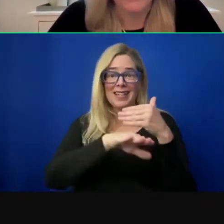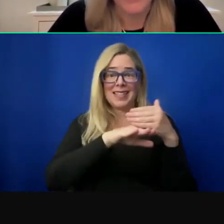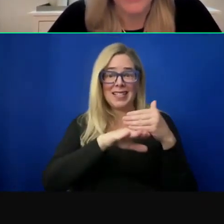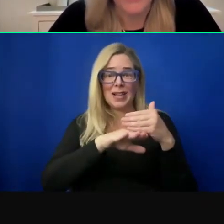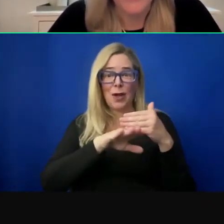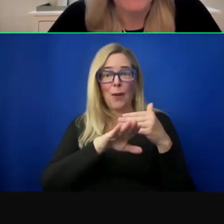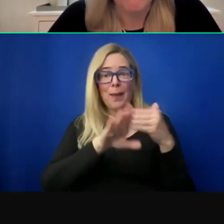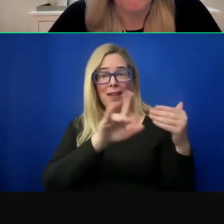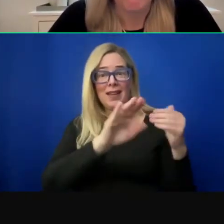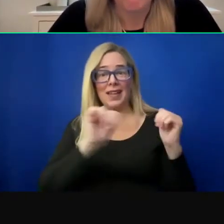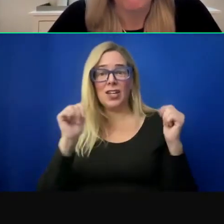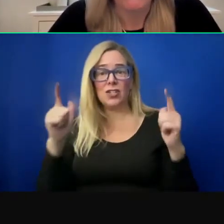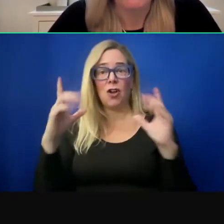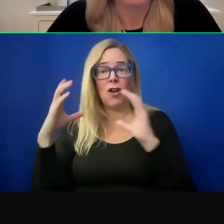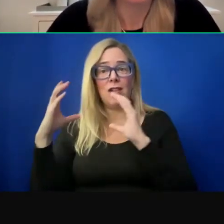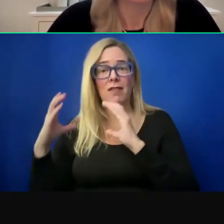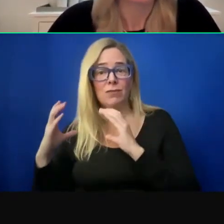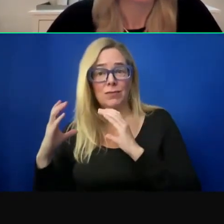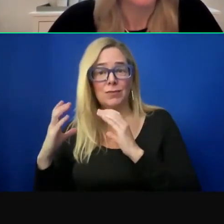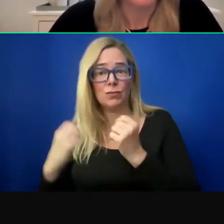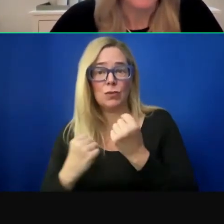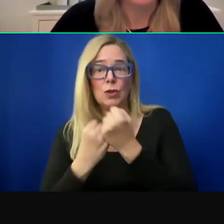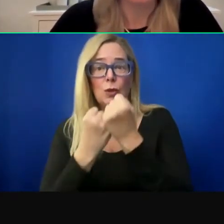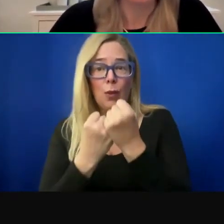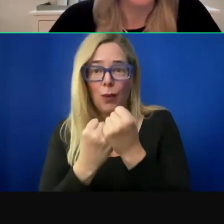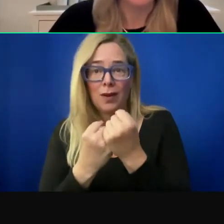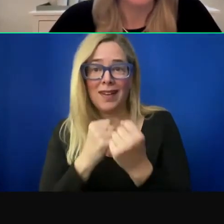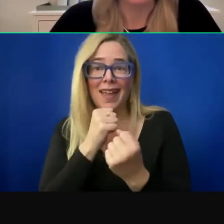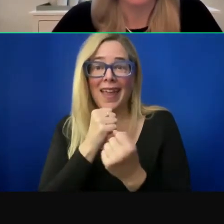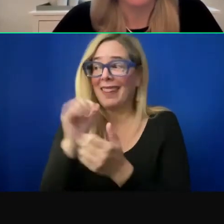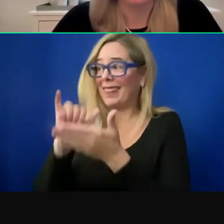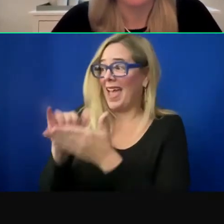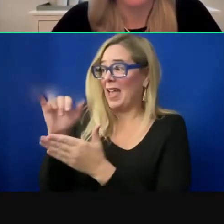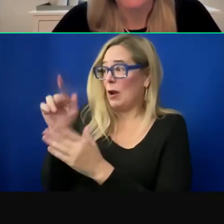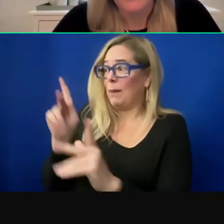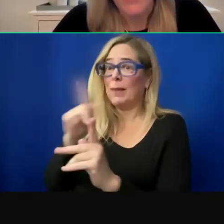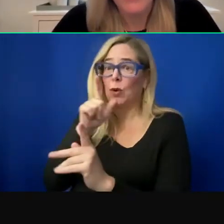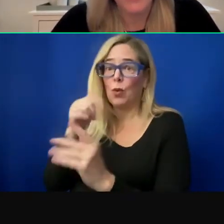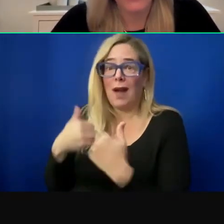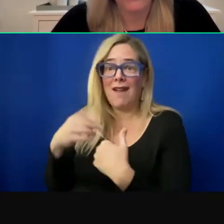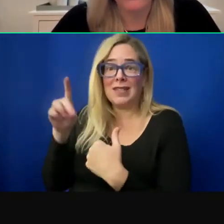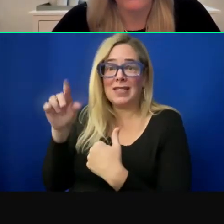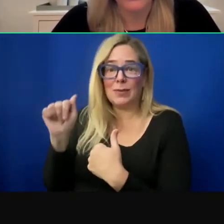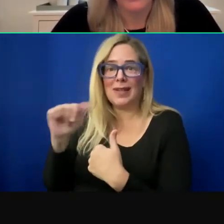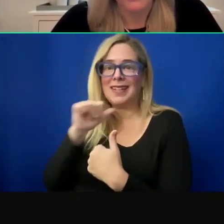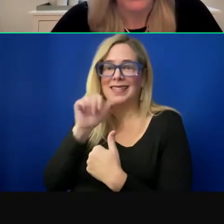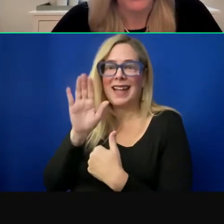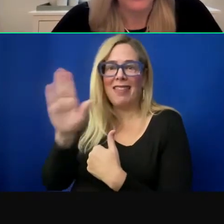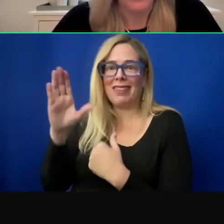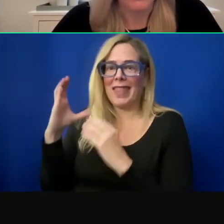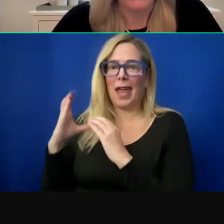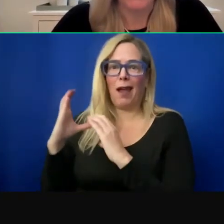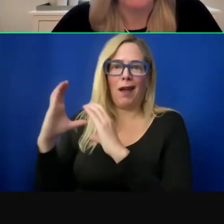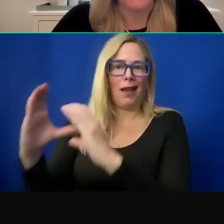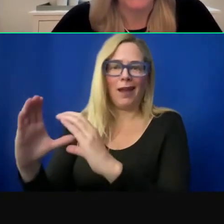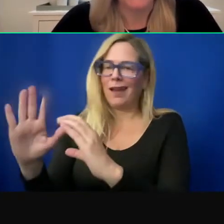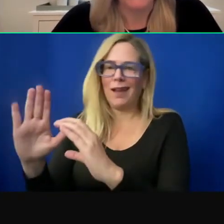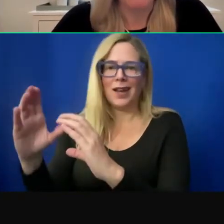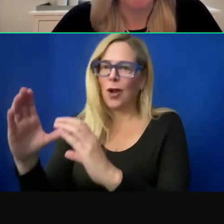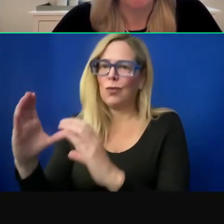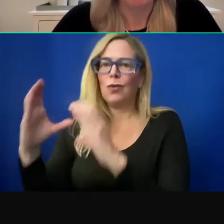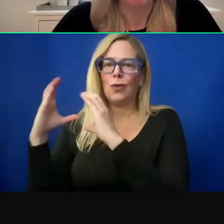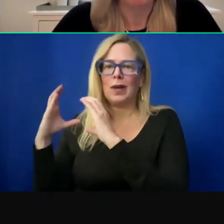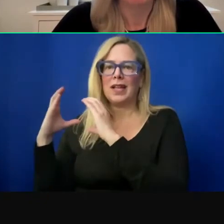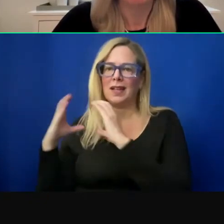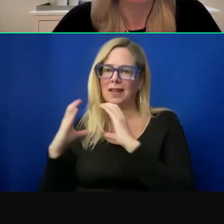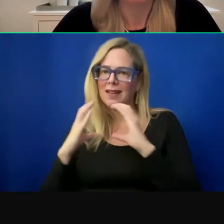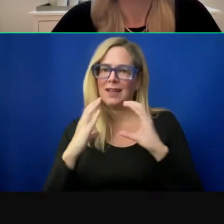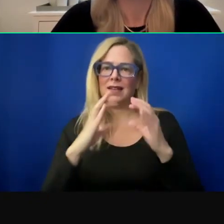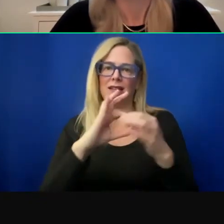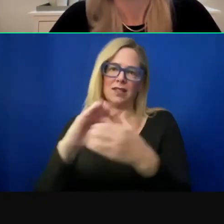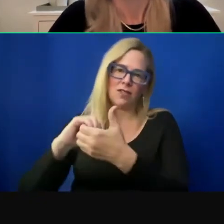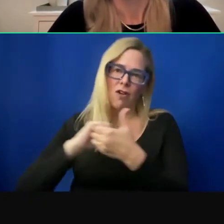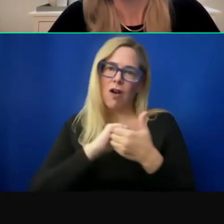disabilities. That really is a shift that has yet to take hold in healthcare and in public health.